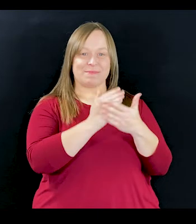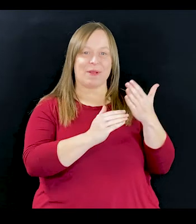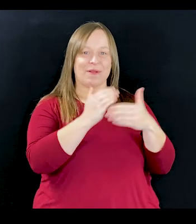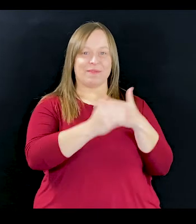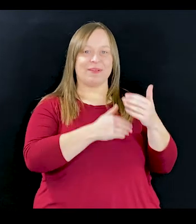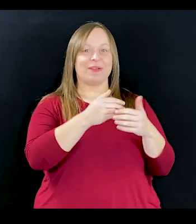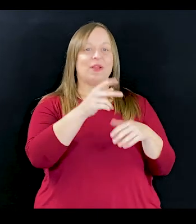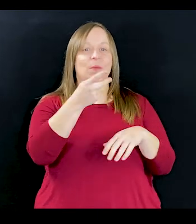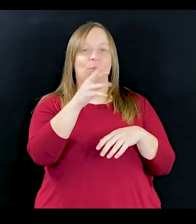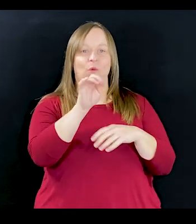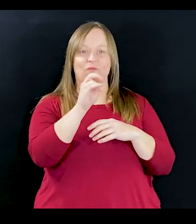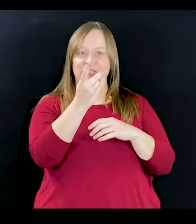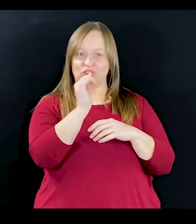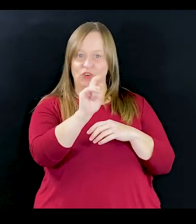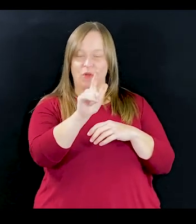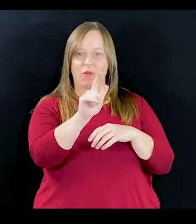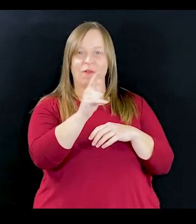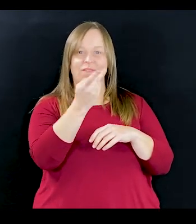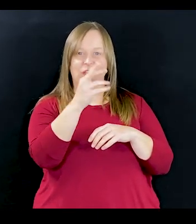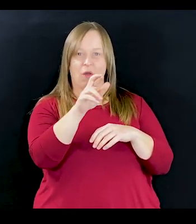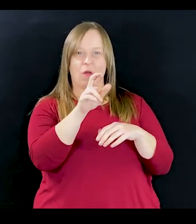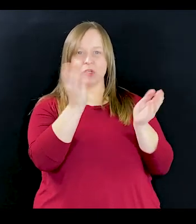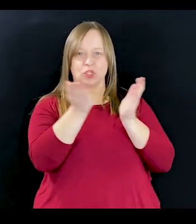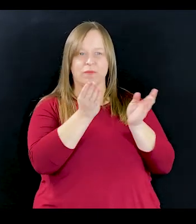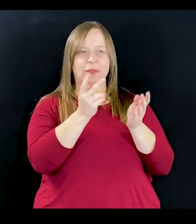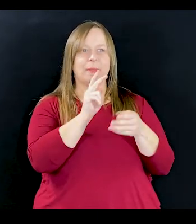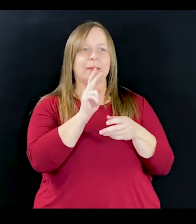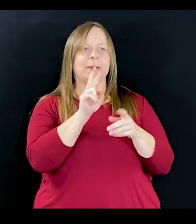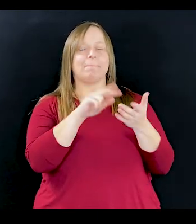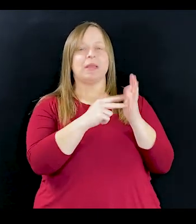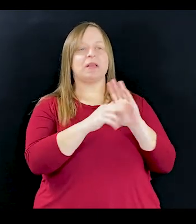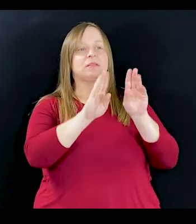process is the Provision of VR services. And that basically means implementing